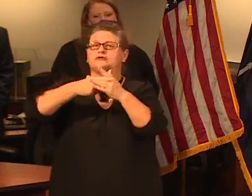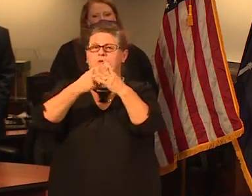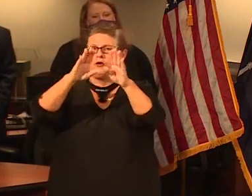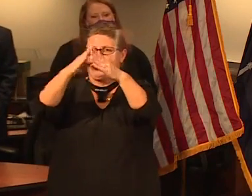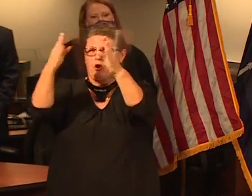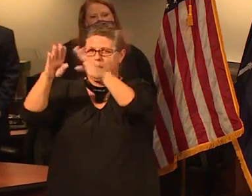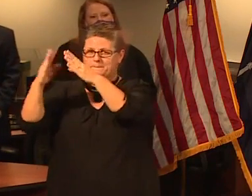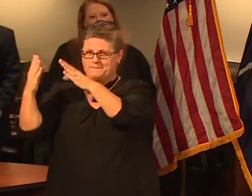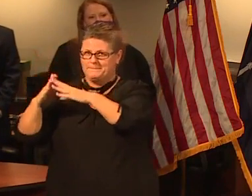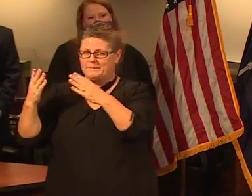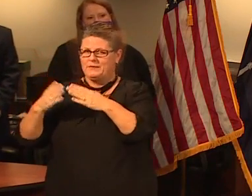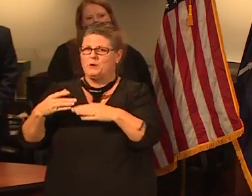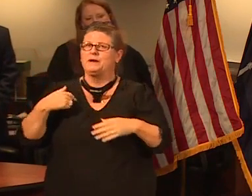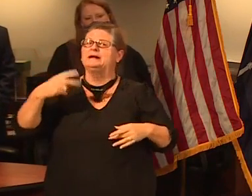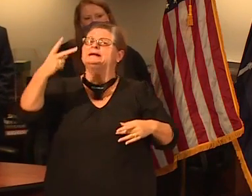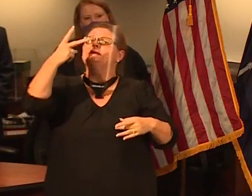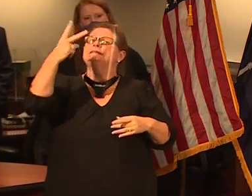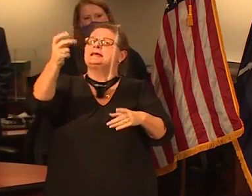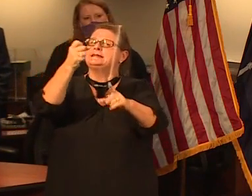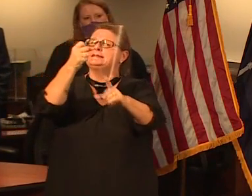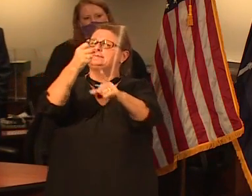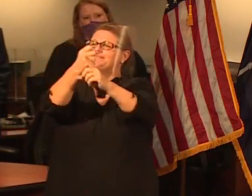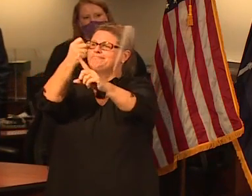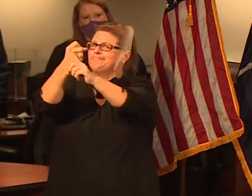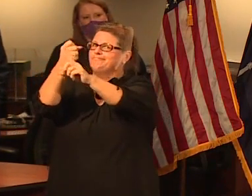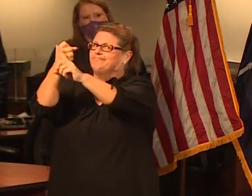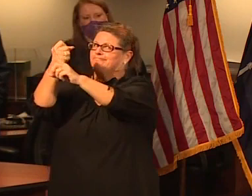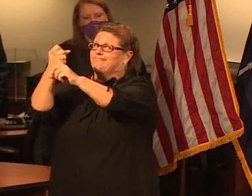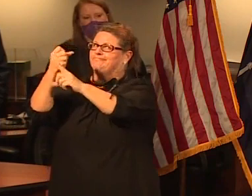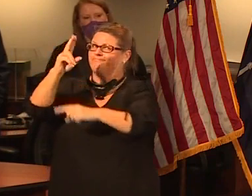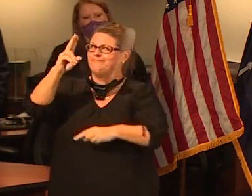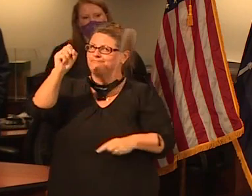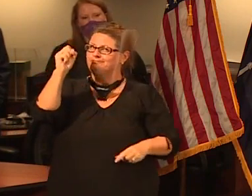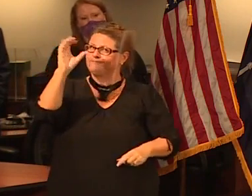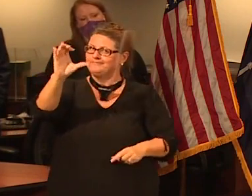OBVIOUSLY COLLEGE IS A CROSS THE STATE HAVE BEEN OPENING UP.